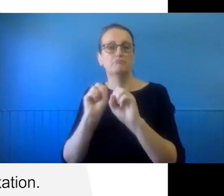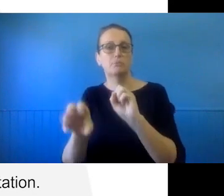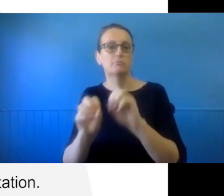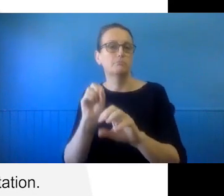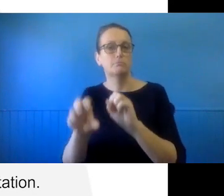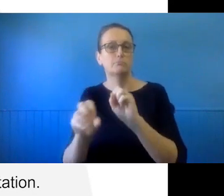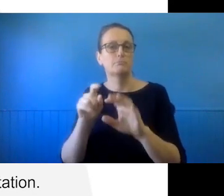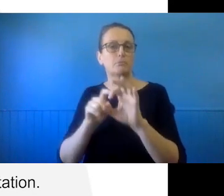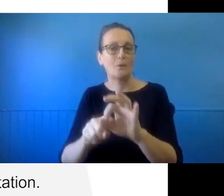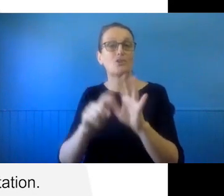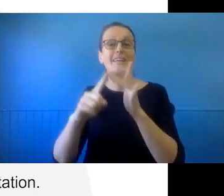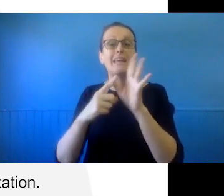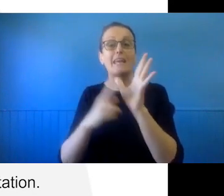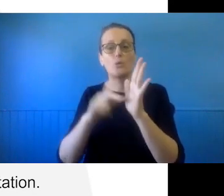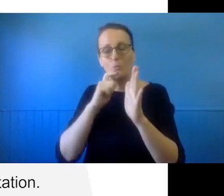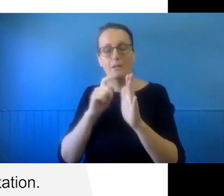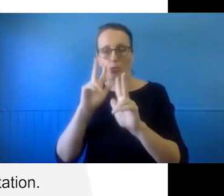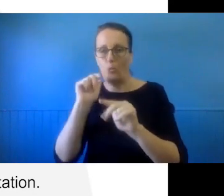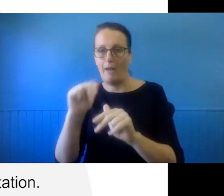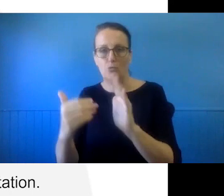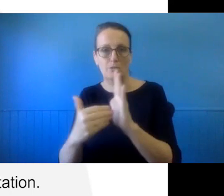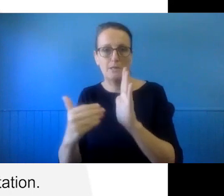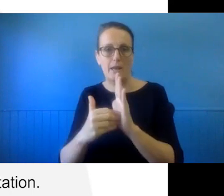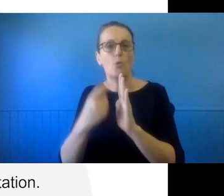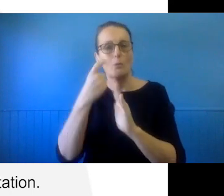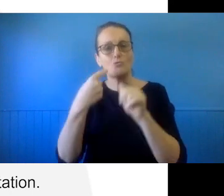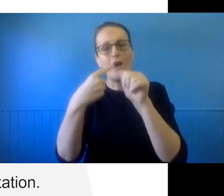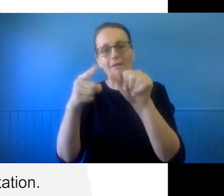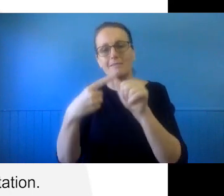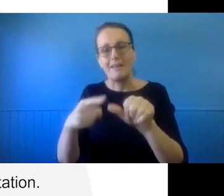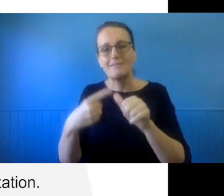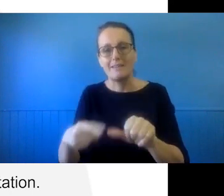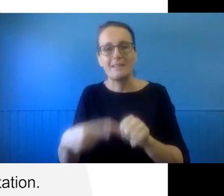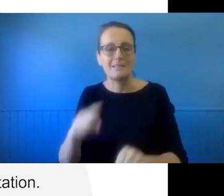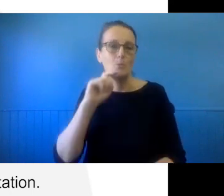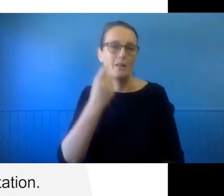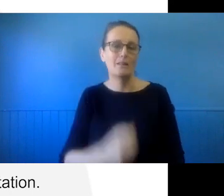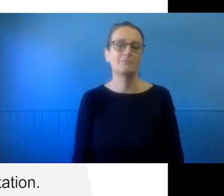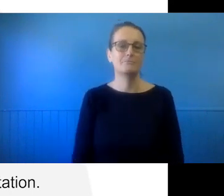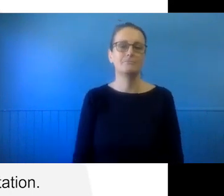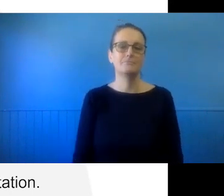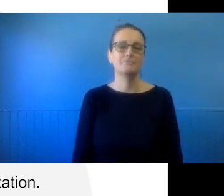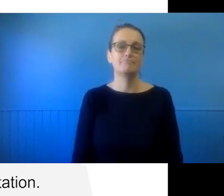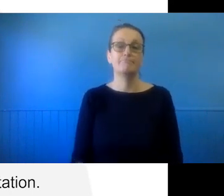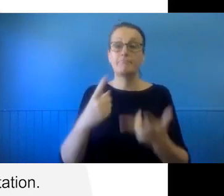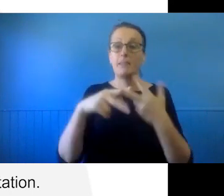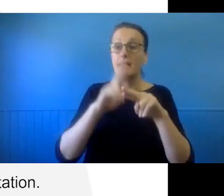online to manage these today. If at any point you need some tech help,